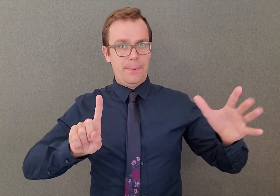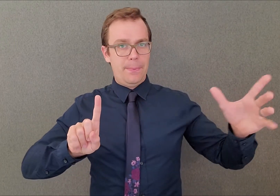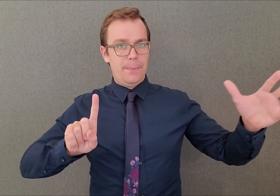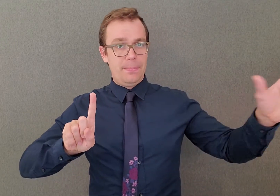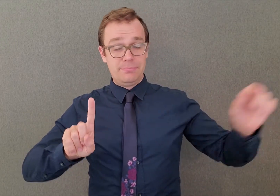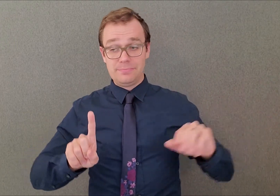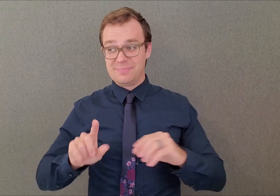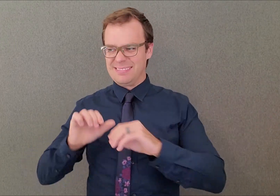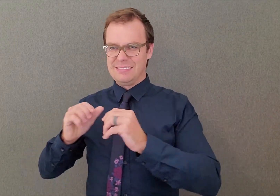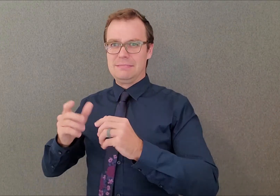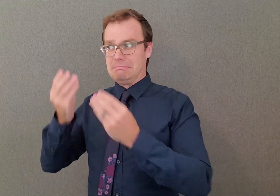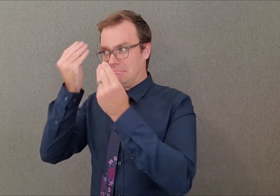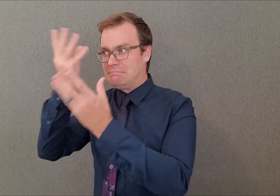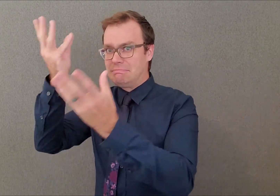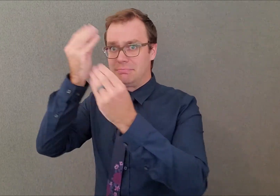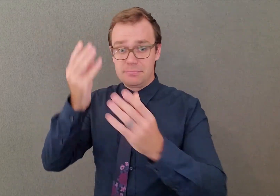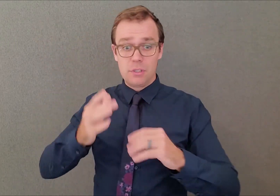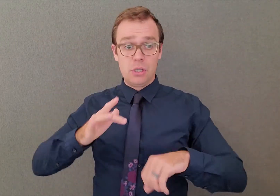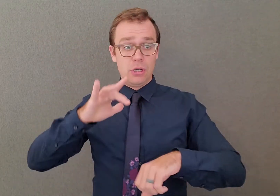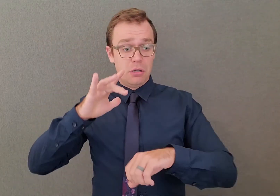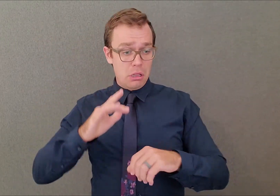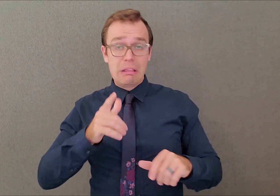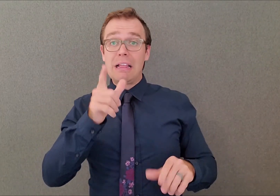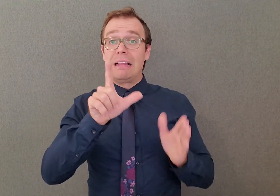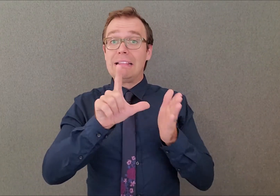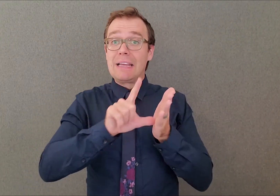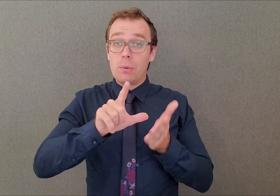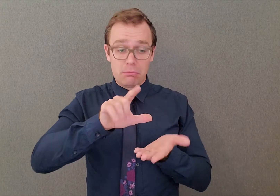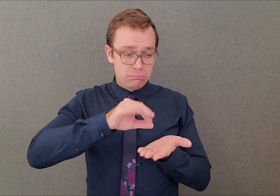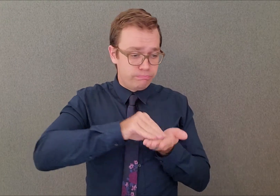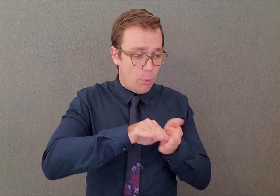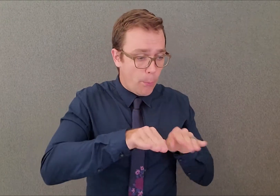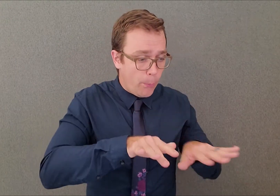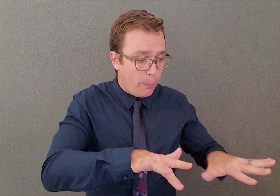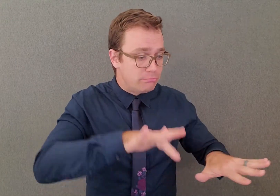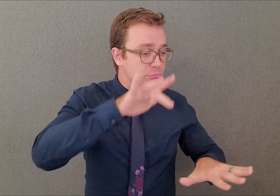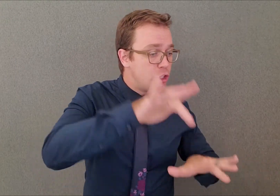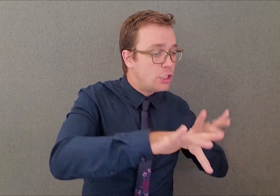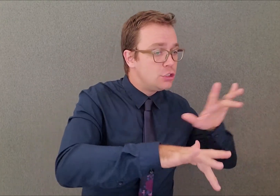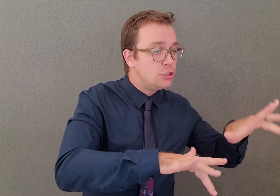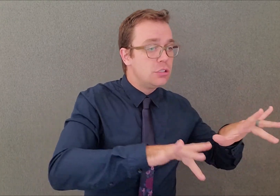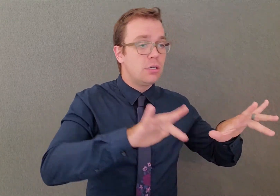Do not walk into or touch any spilled liquids, airborne mists,